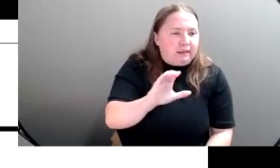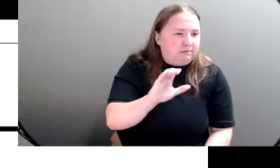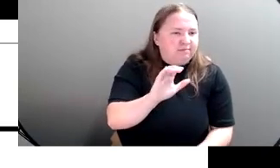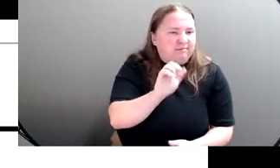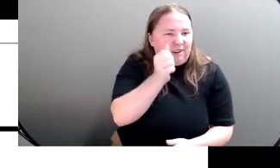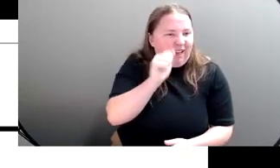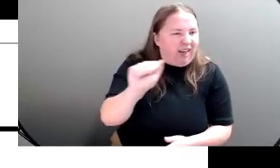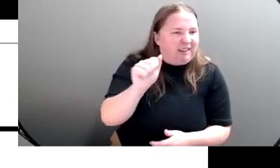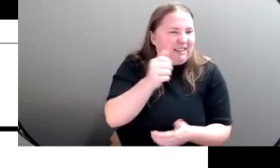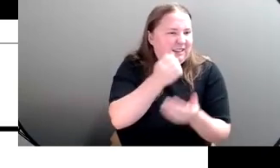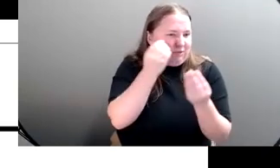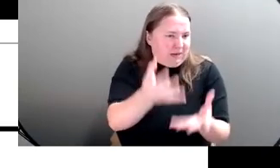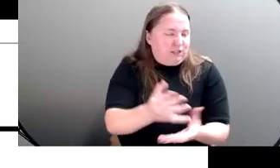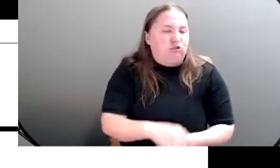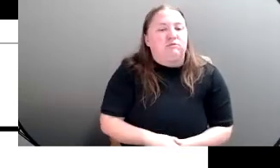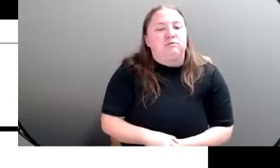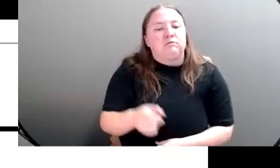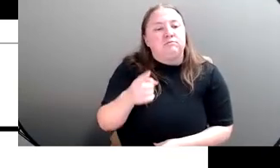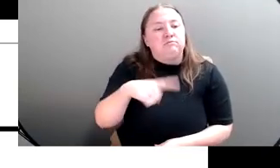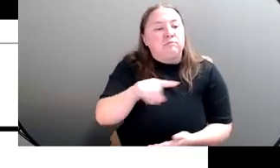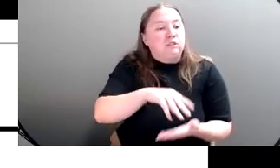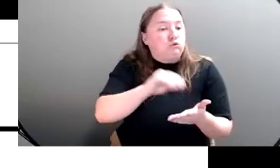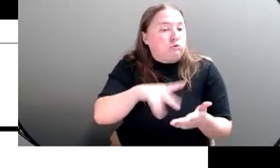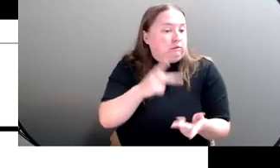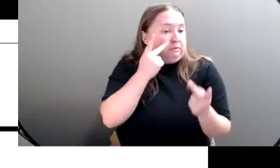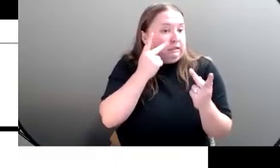And so for them, the students, they would, see a notification,